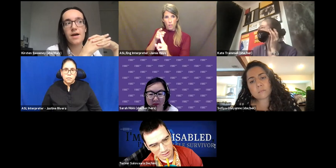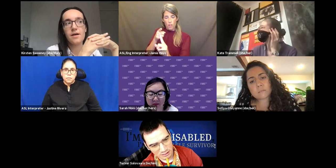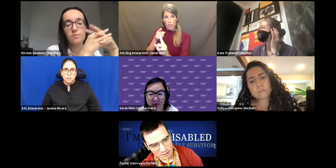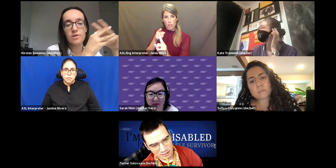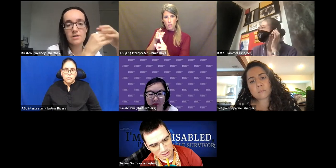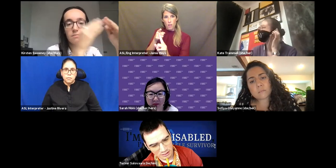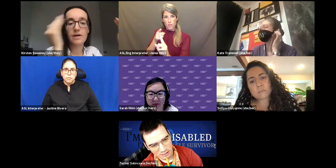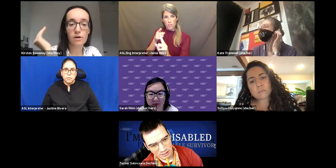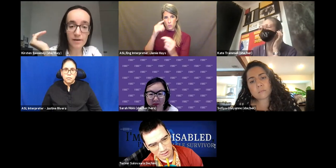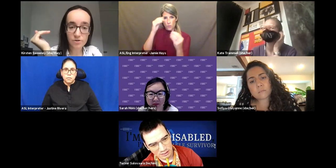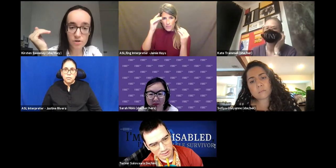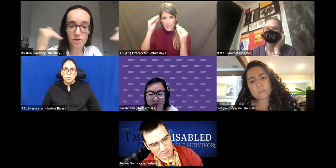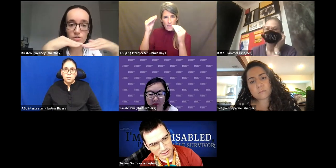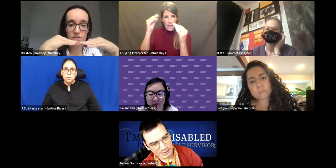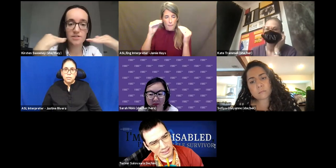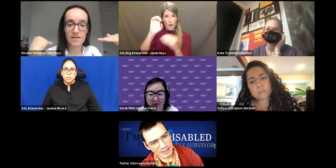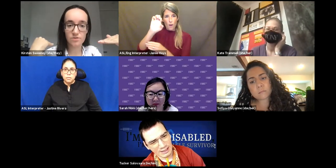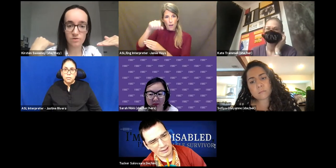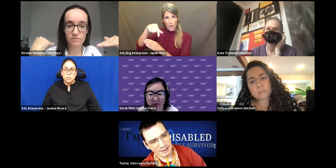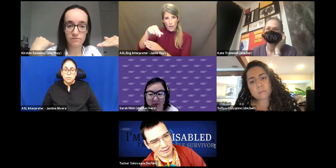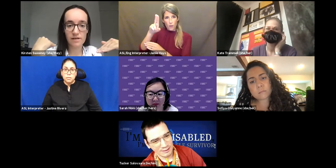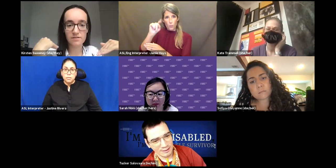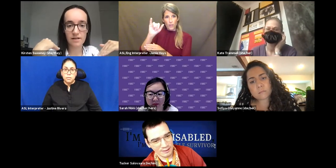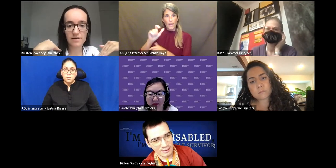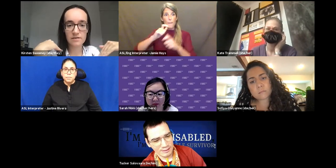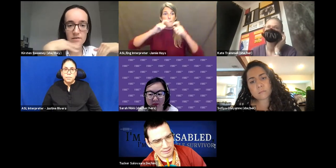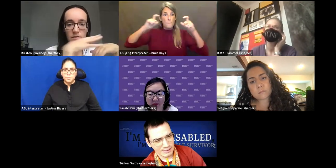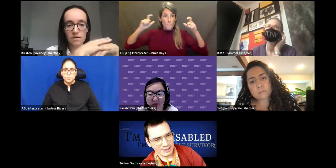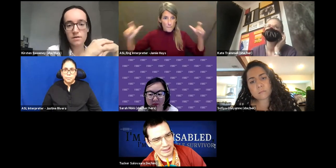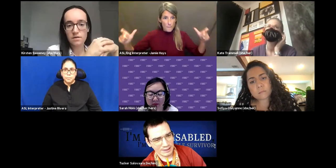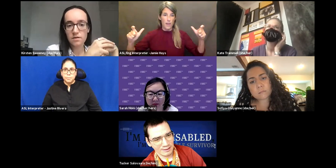equity in the bigger picture or just the baseline? Tucker Salovaara: Yeah.